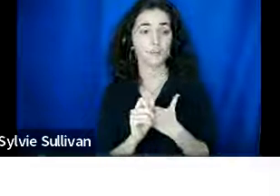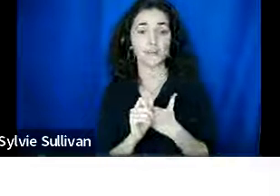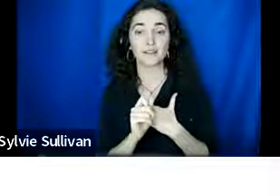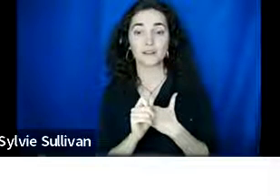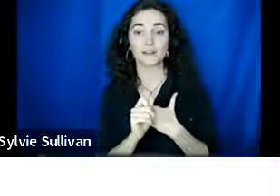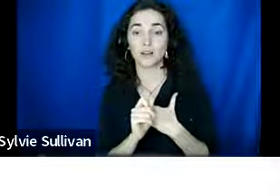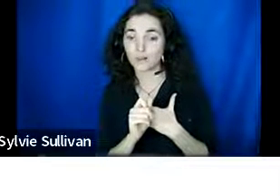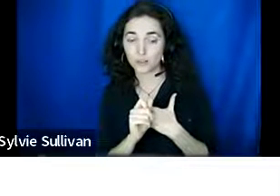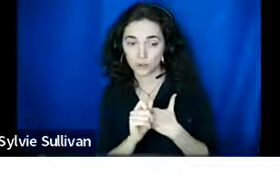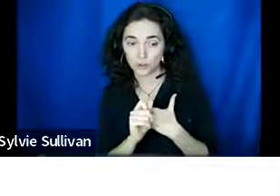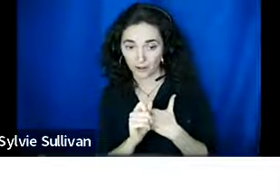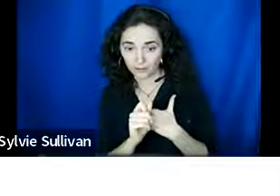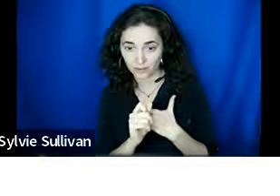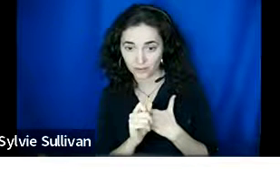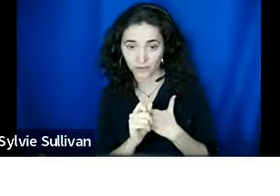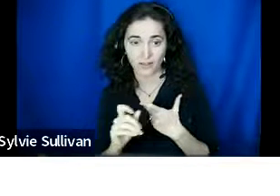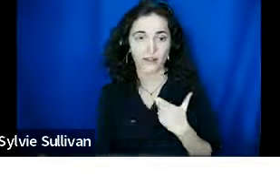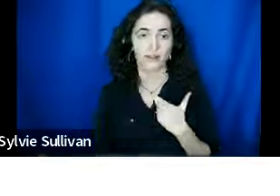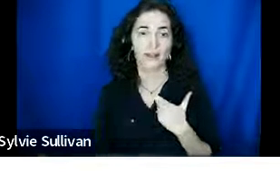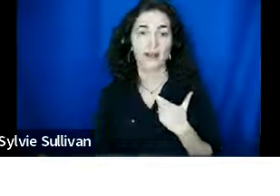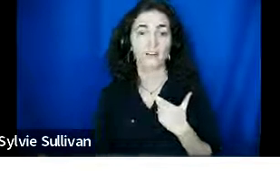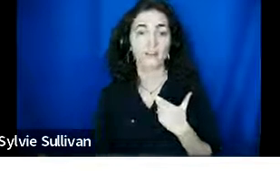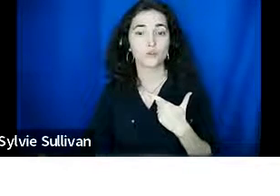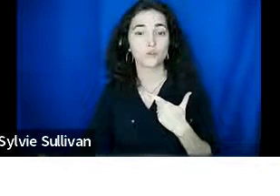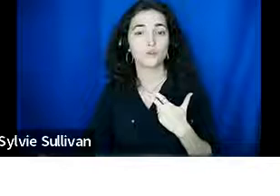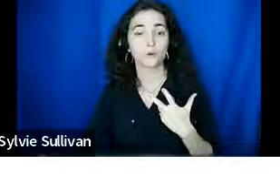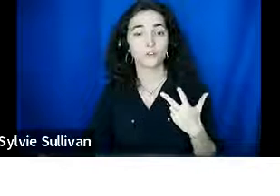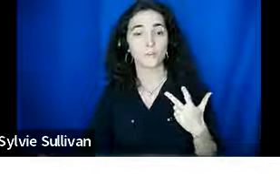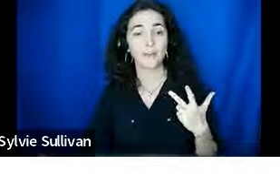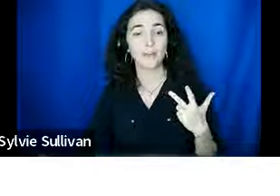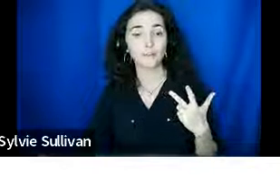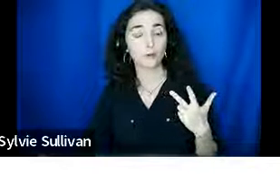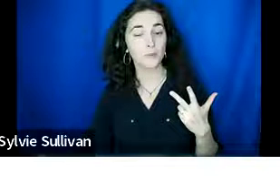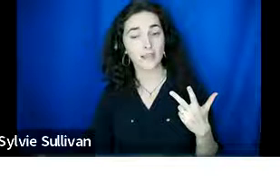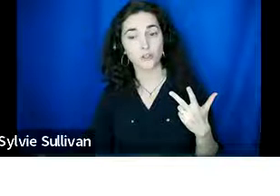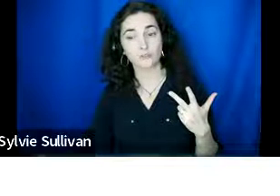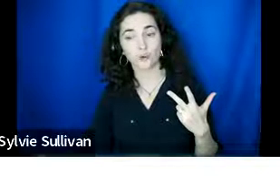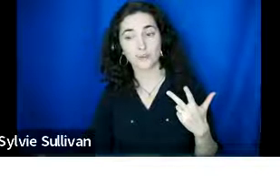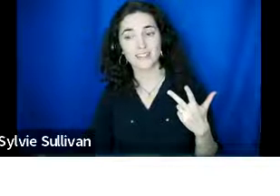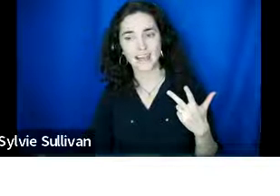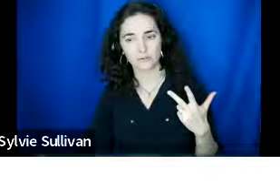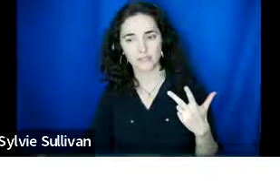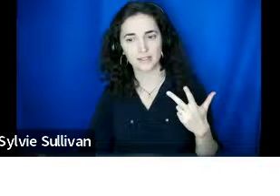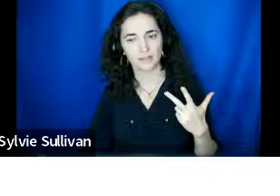It has to be relevant to your life; it has to focus on meaningful communication. first and accuracy second.